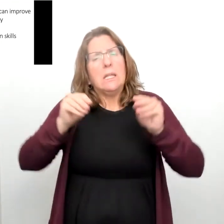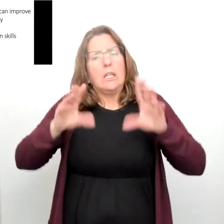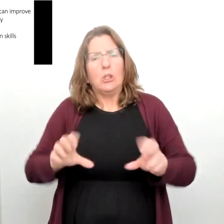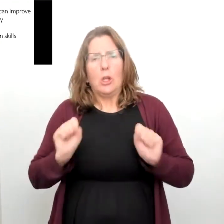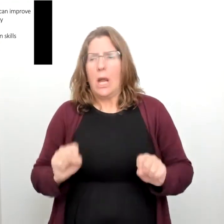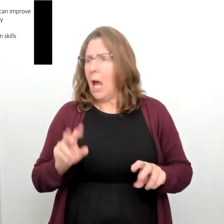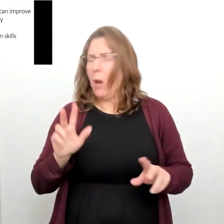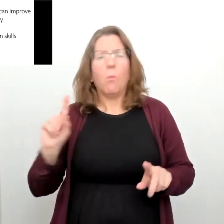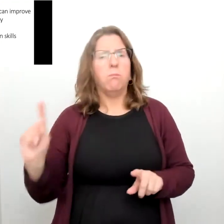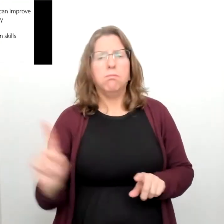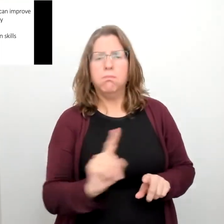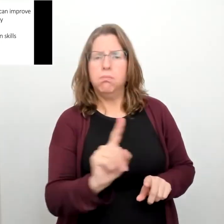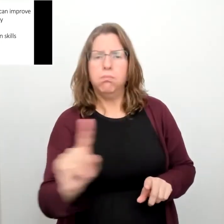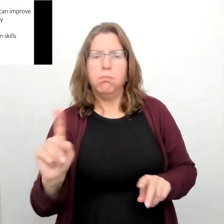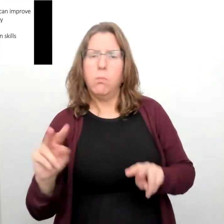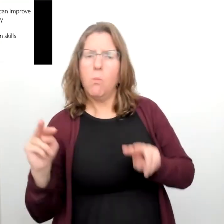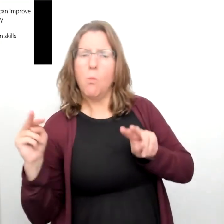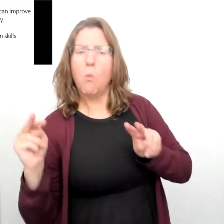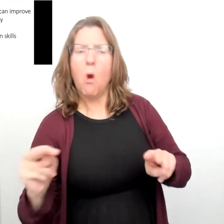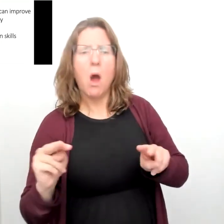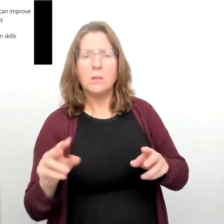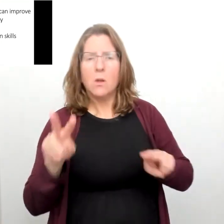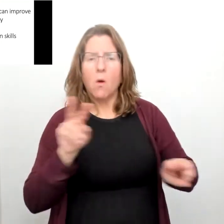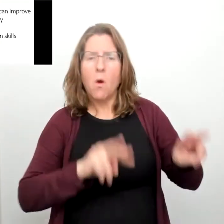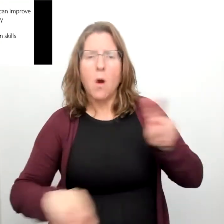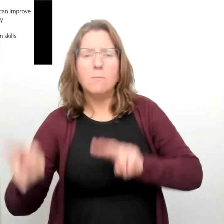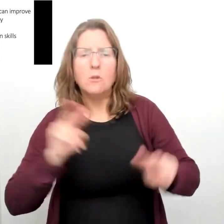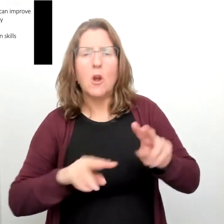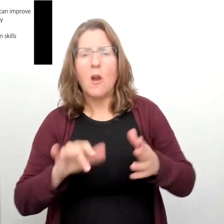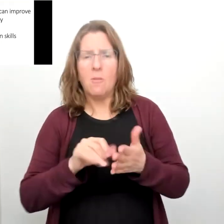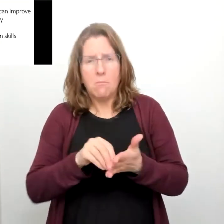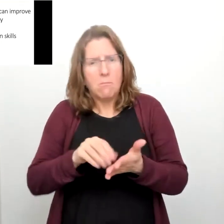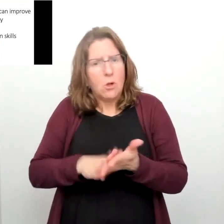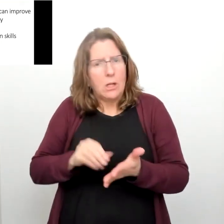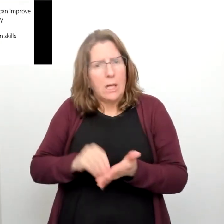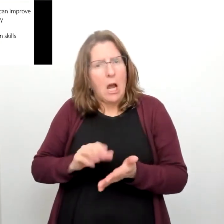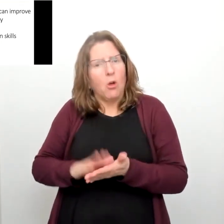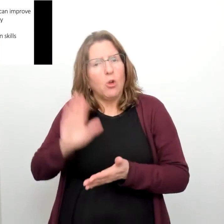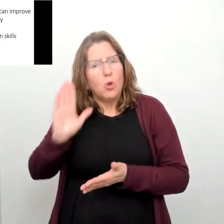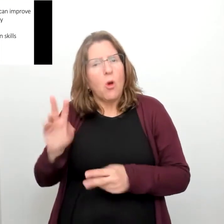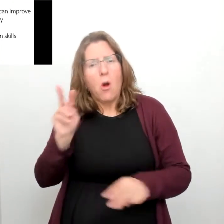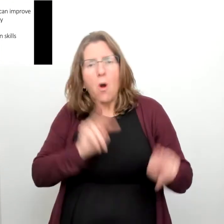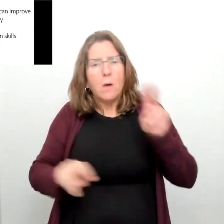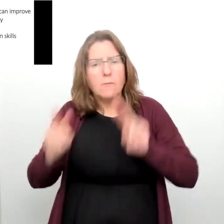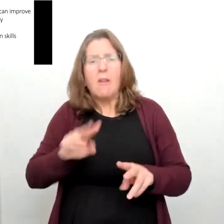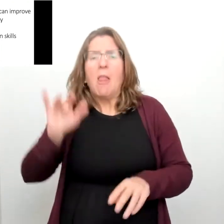During those activities you, as a teacher, have the freedom to walk around and observe what's happening.